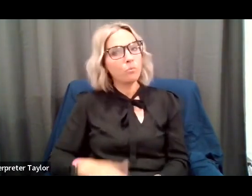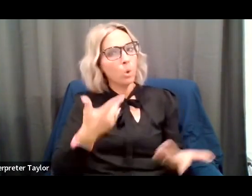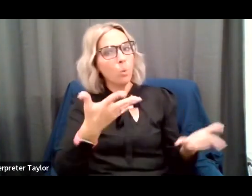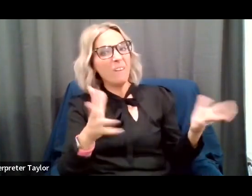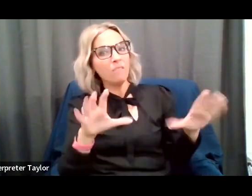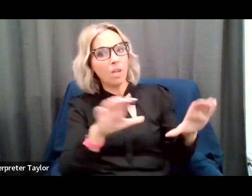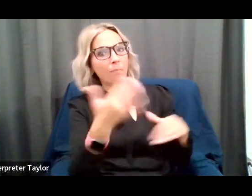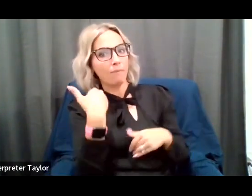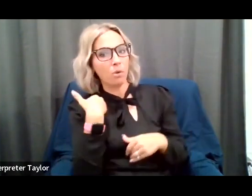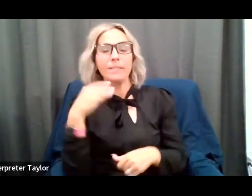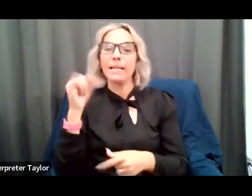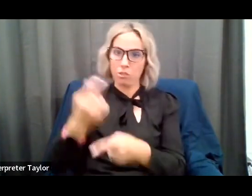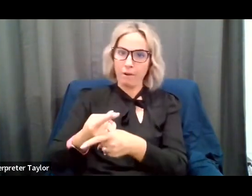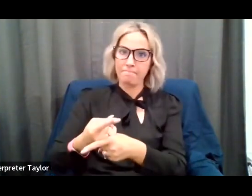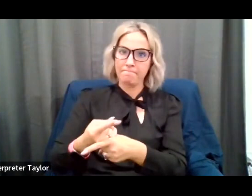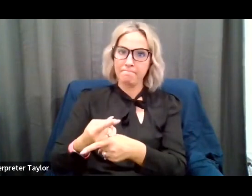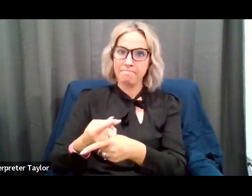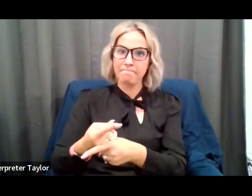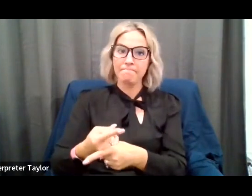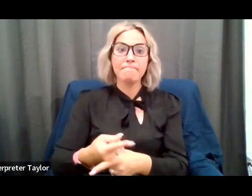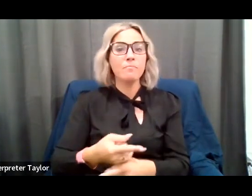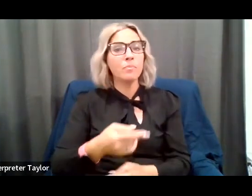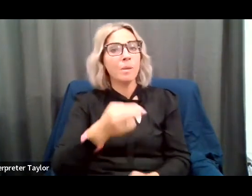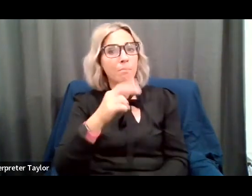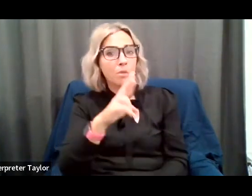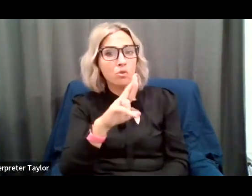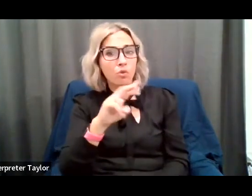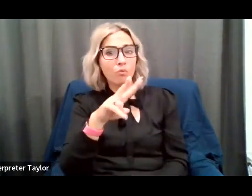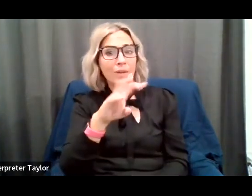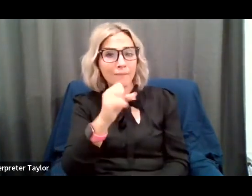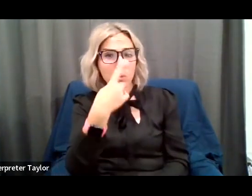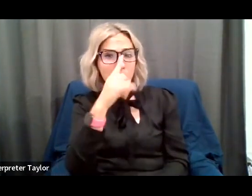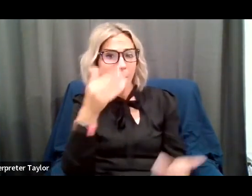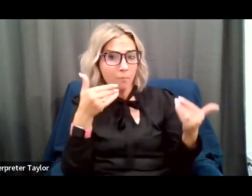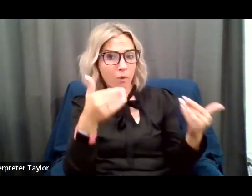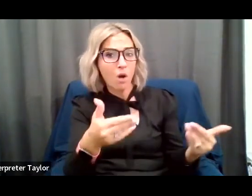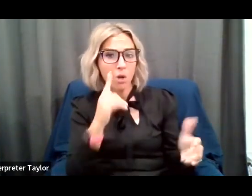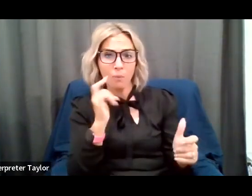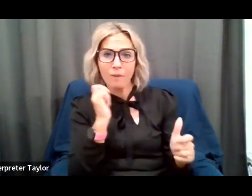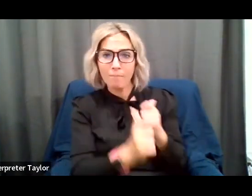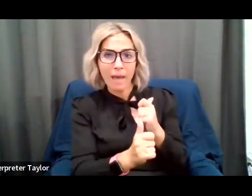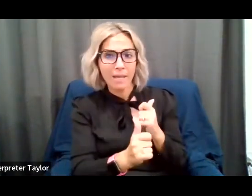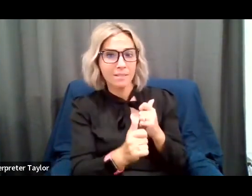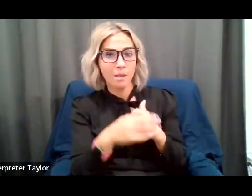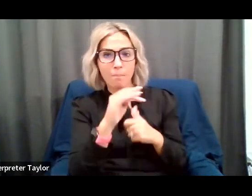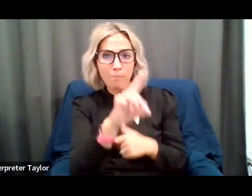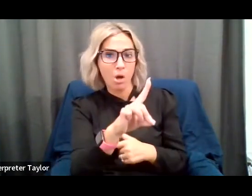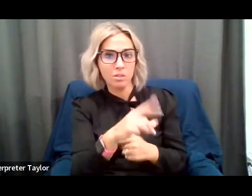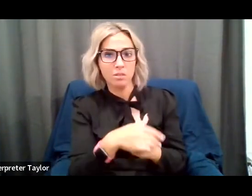Yes. [Okay-] Uh, Mr. Rives, if we can move along with this, we passed the Bond. We passed two Bonds.